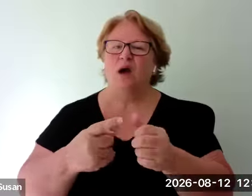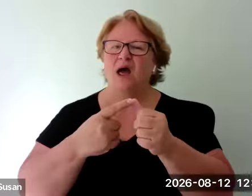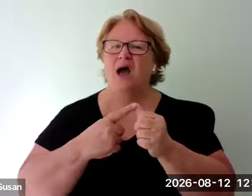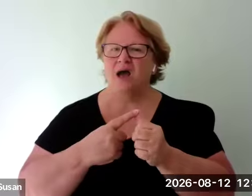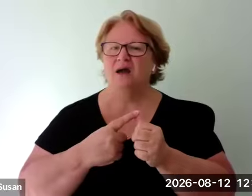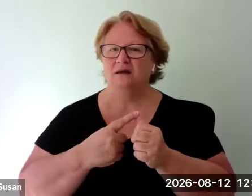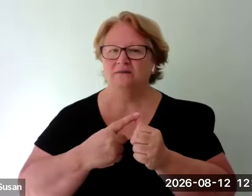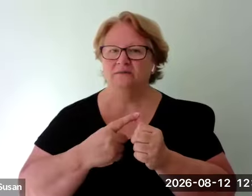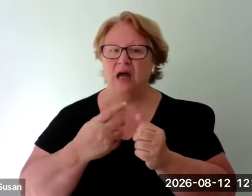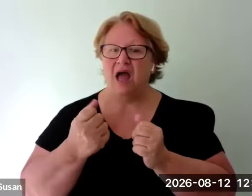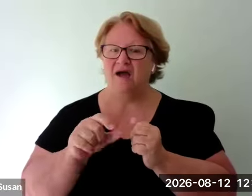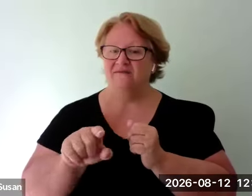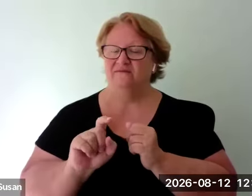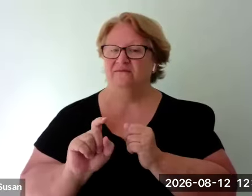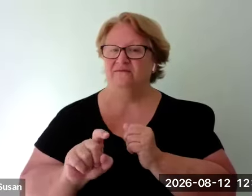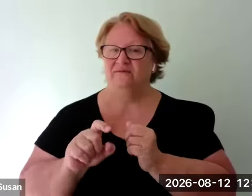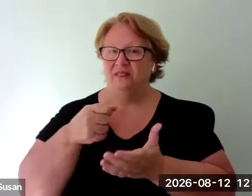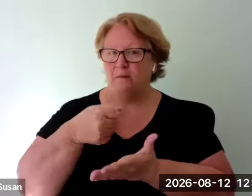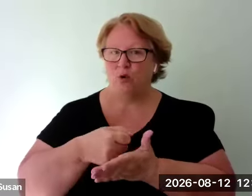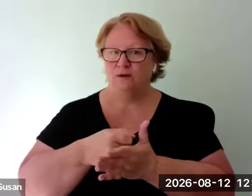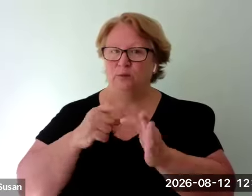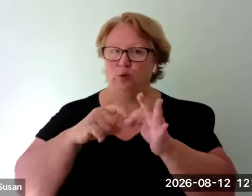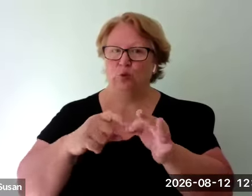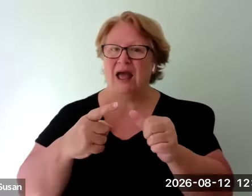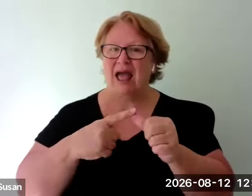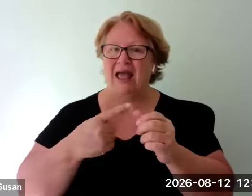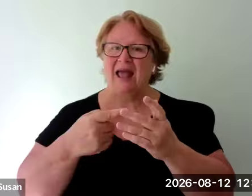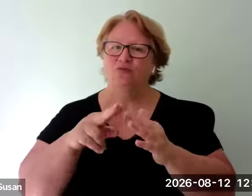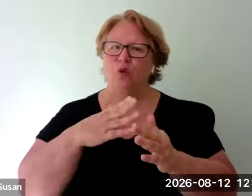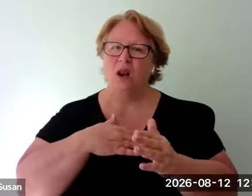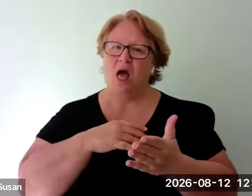resources, the help you can get and then we're going to